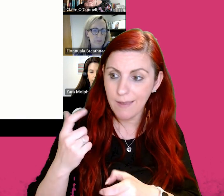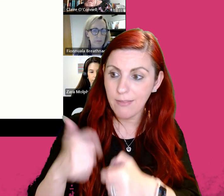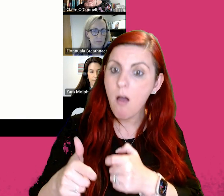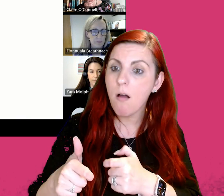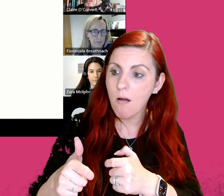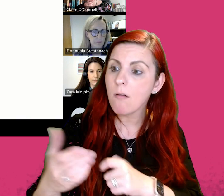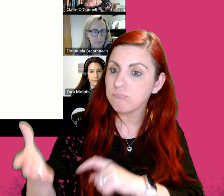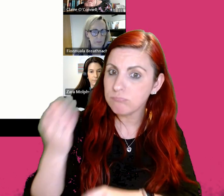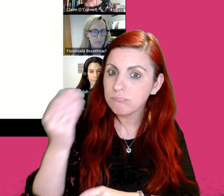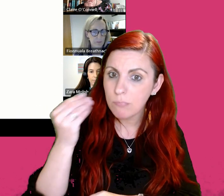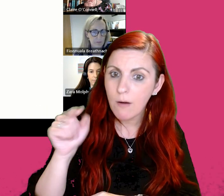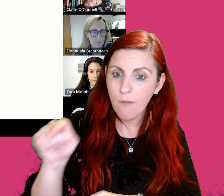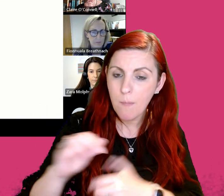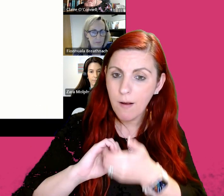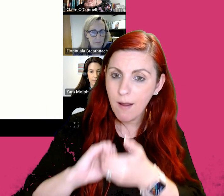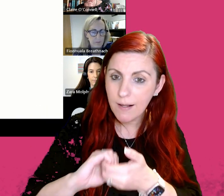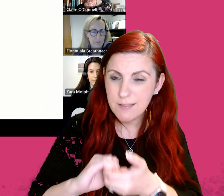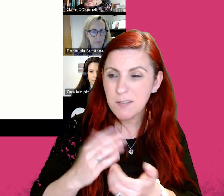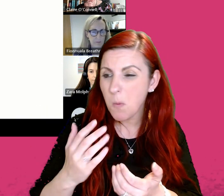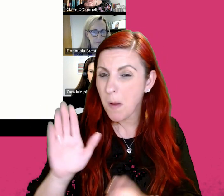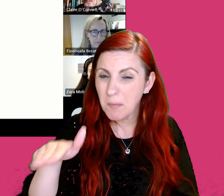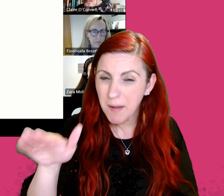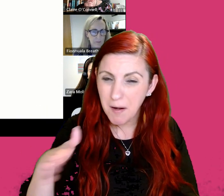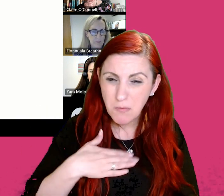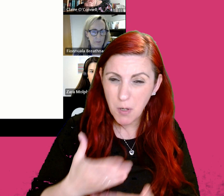learn a little bit more can I observe what you're doing can you tell me a little bit more can we